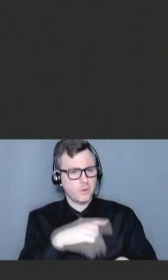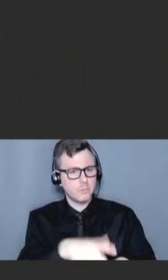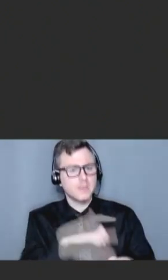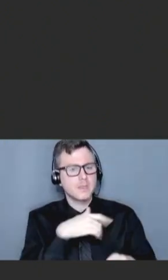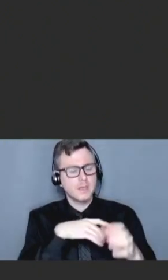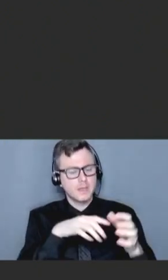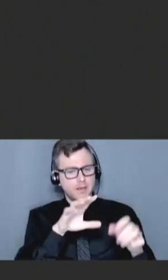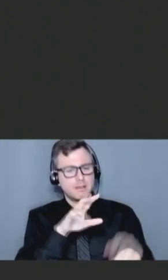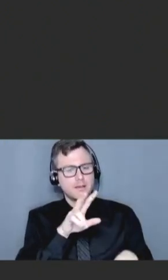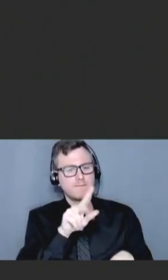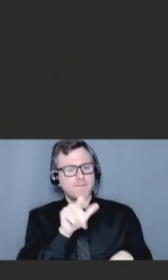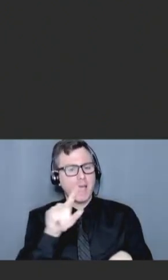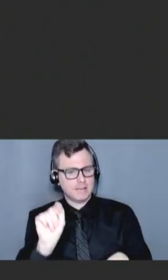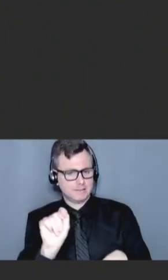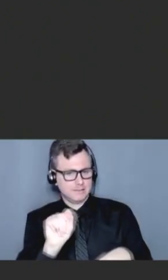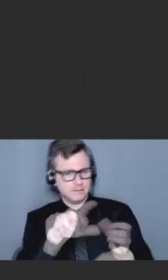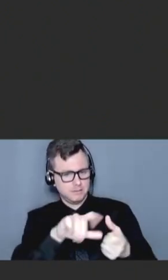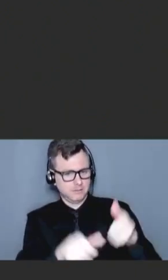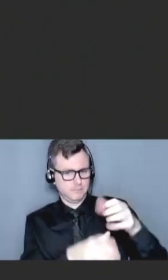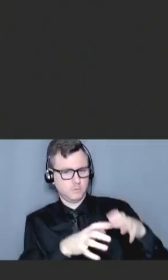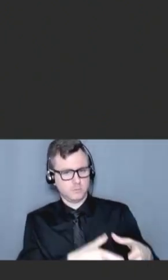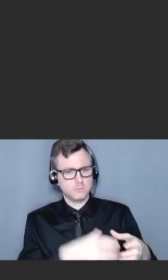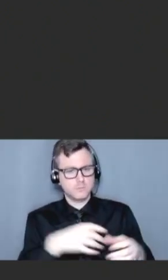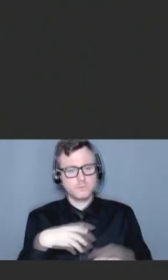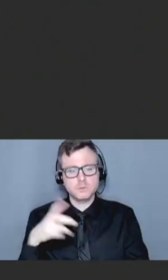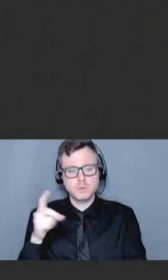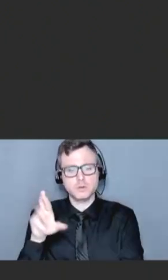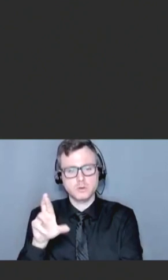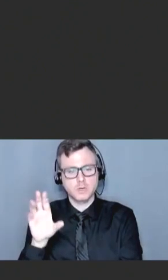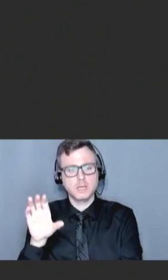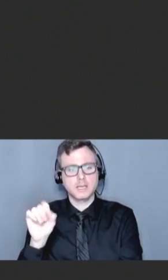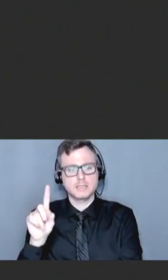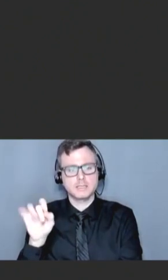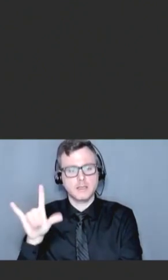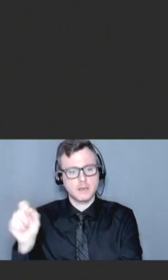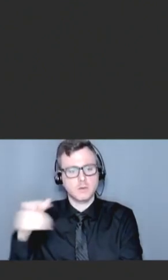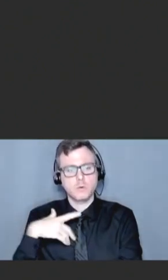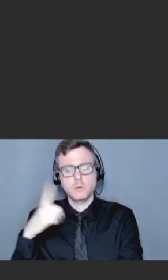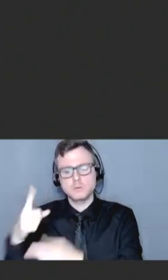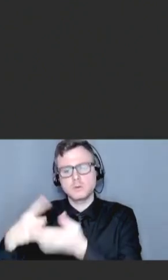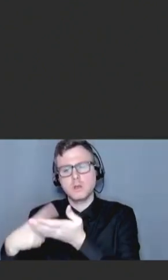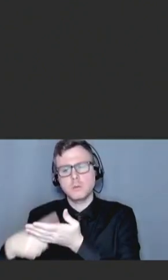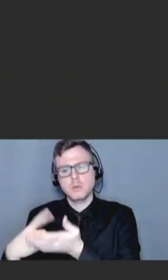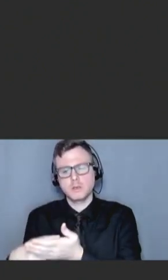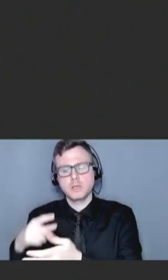or VaST, and Dr. Cracalik will present it on some outcomes of myocarditis after